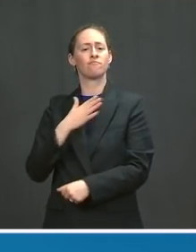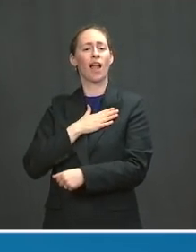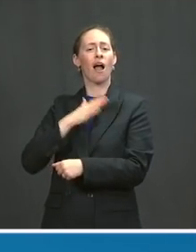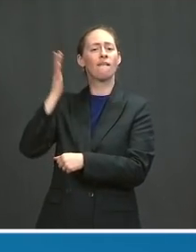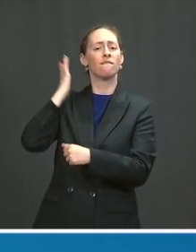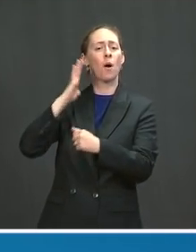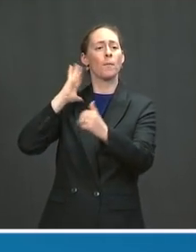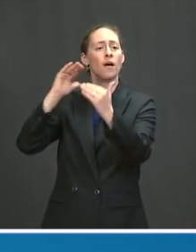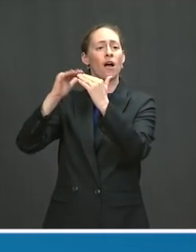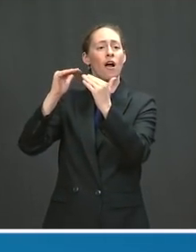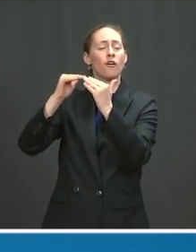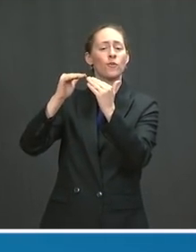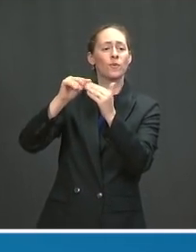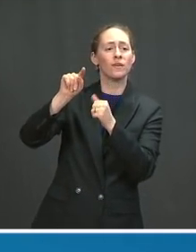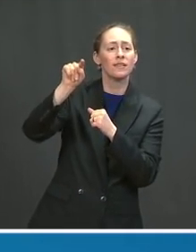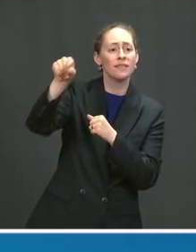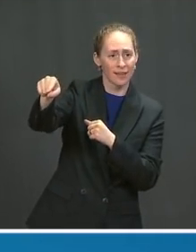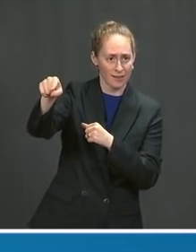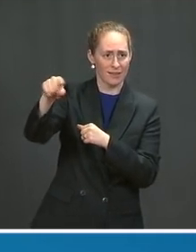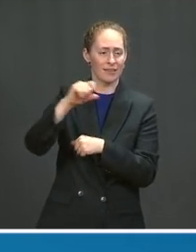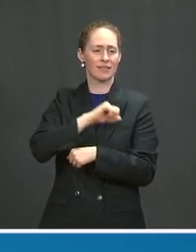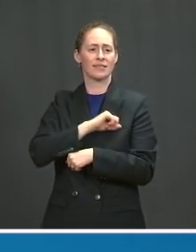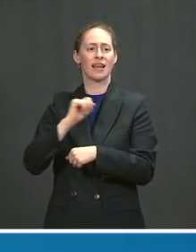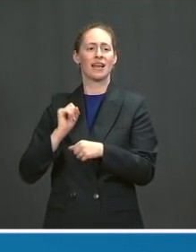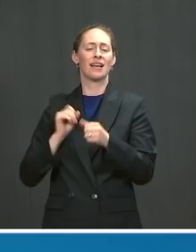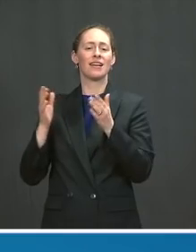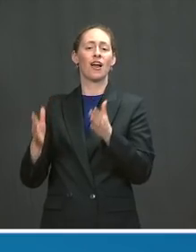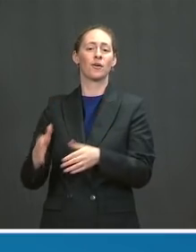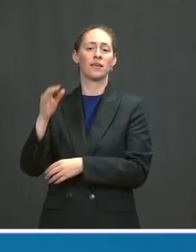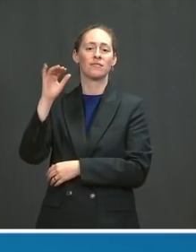Senator John McCain. Yes.